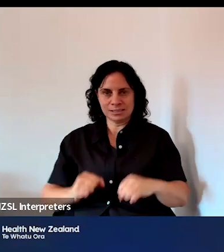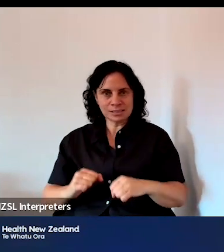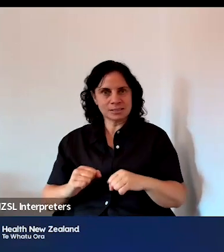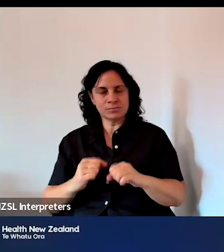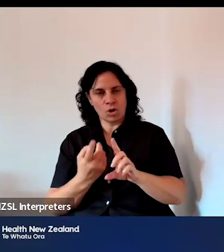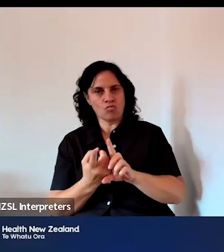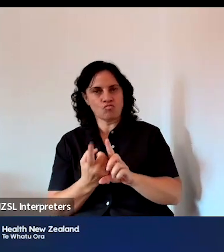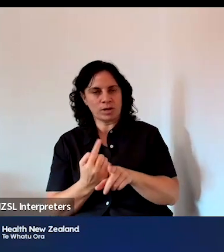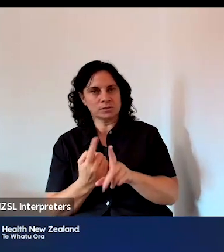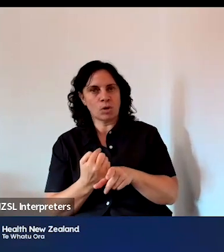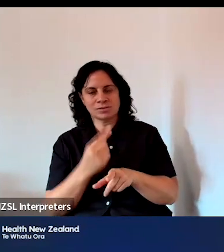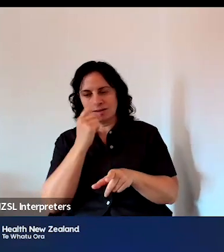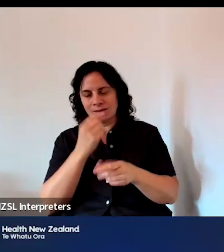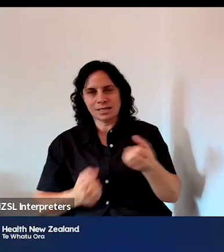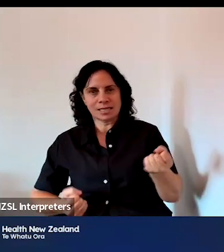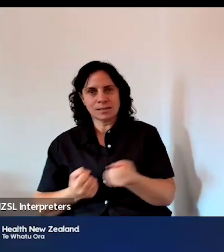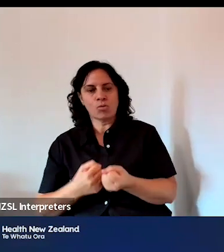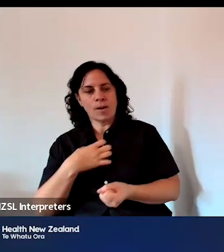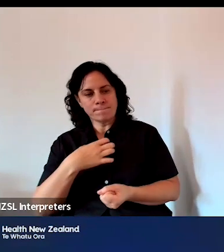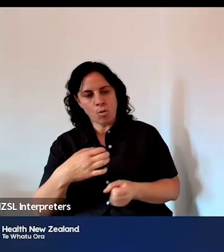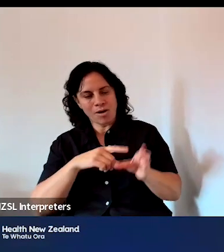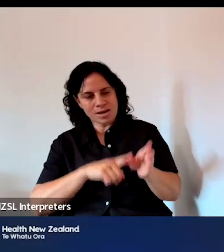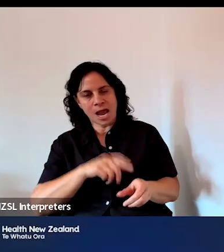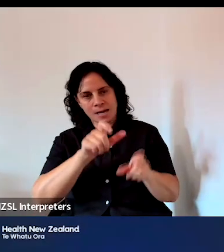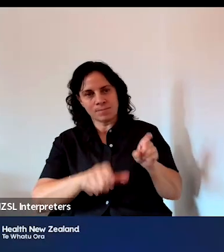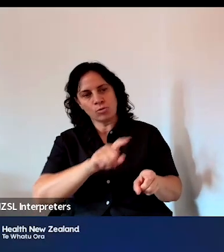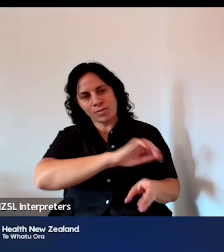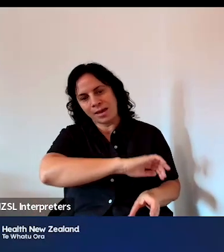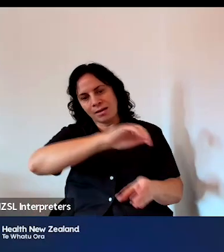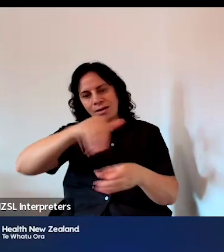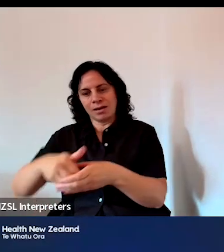might support more young people to experience those positive outcomes.